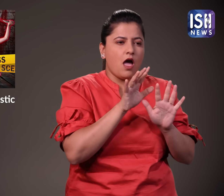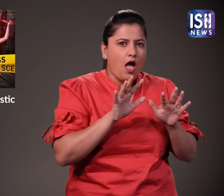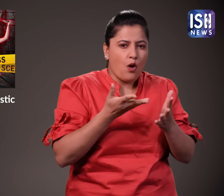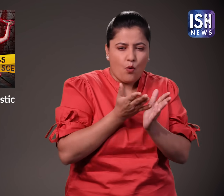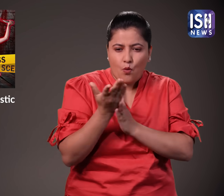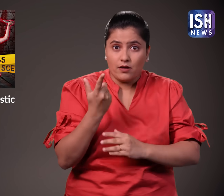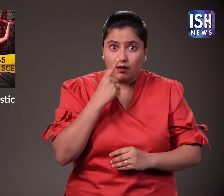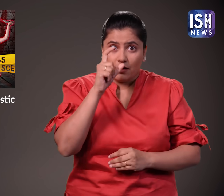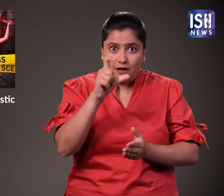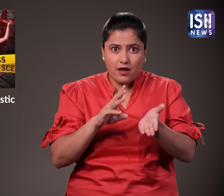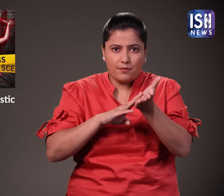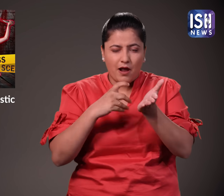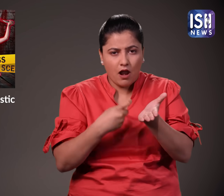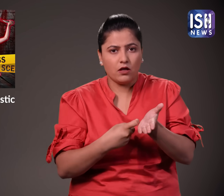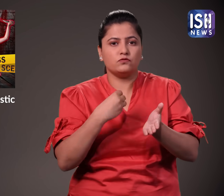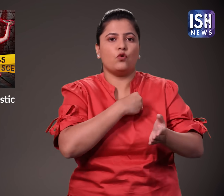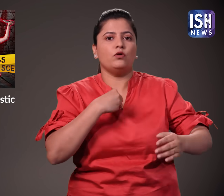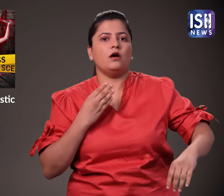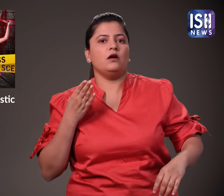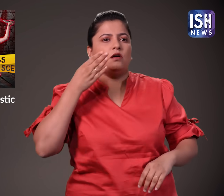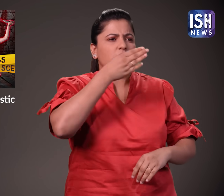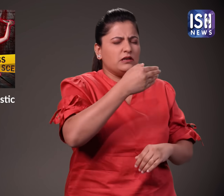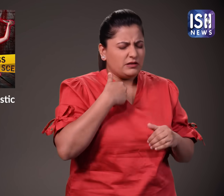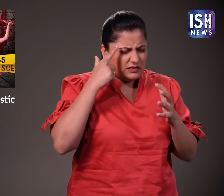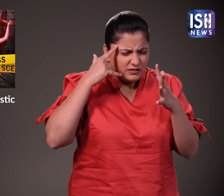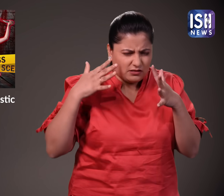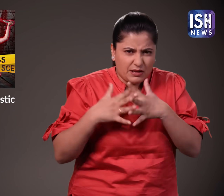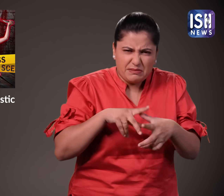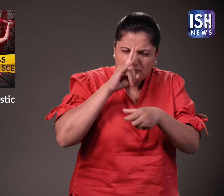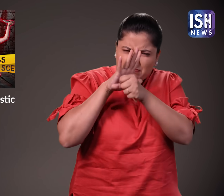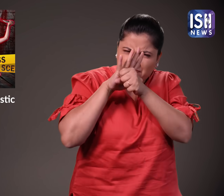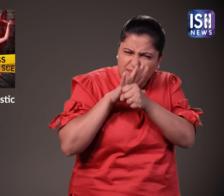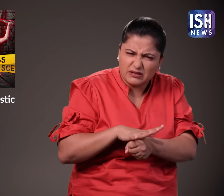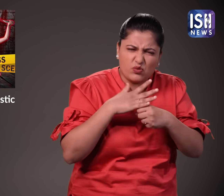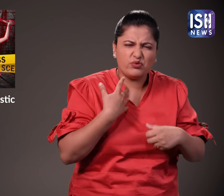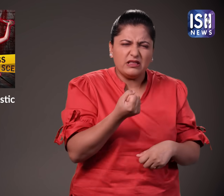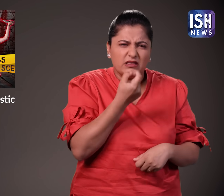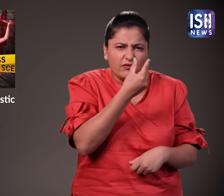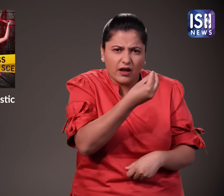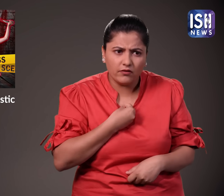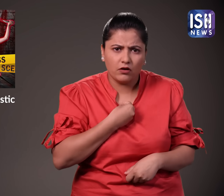Thus, Muskan went to the doctor, pretending to be stressed and in need of medication.